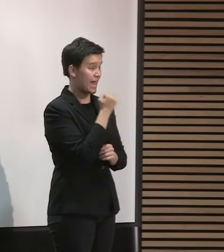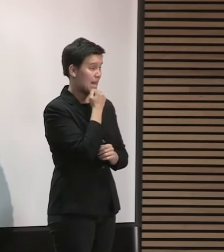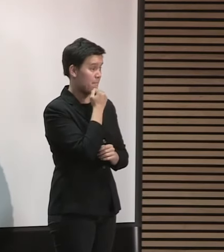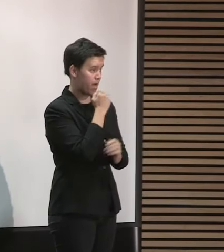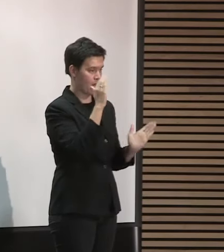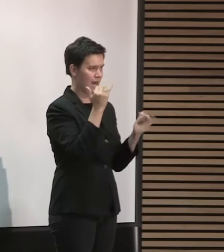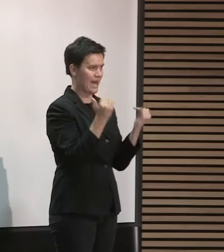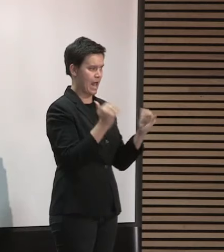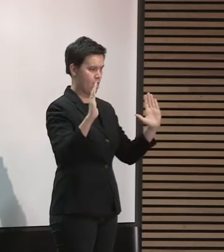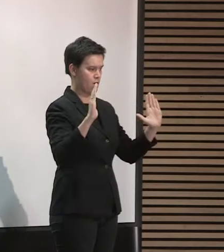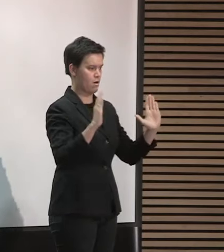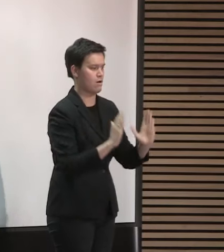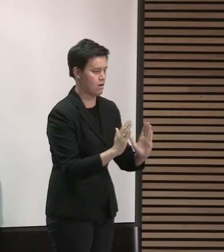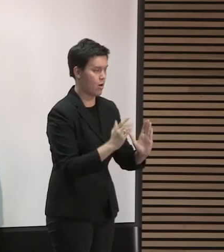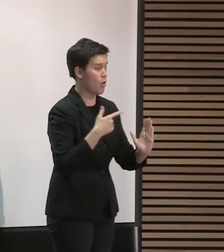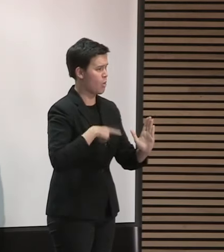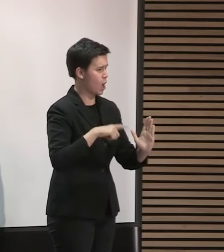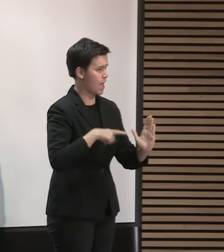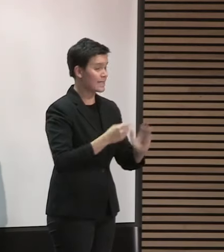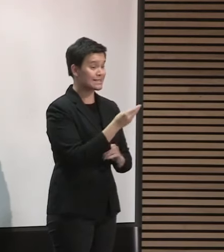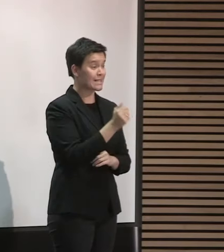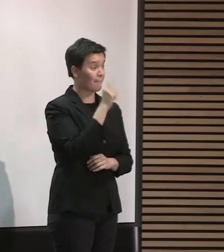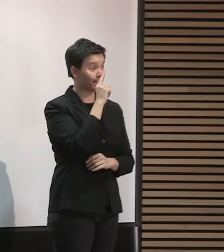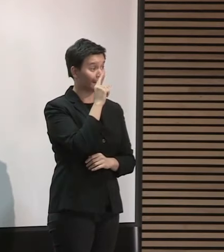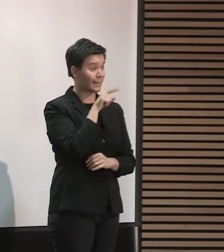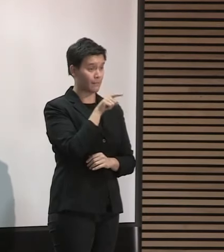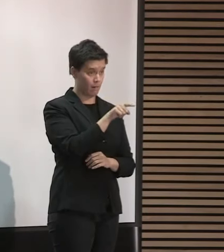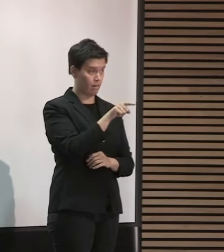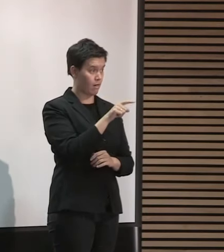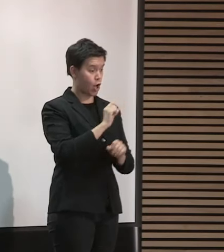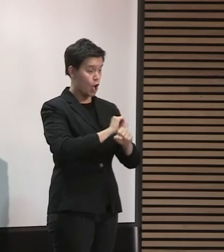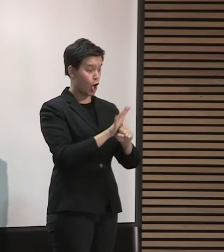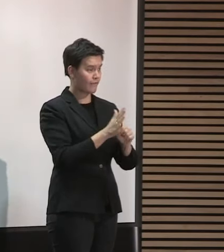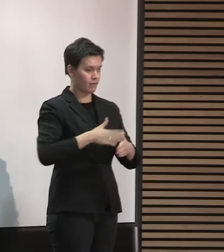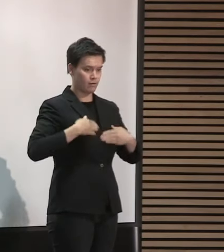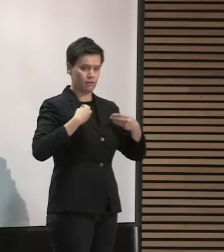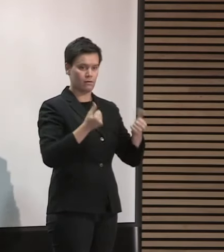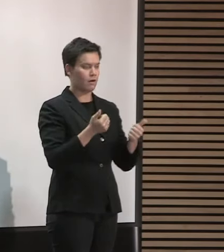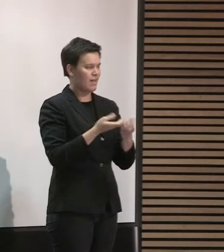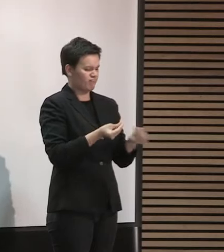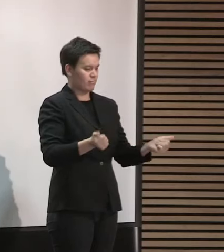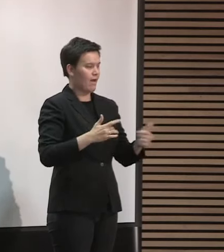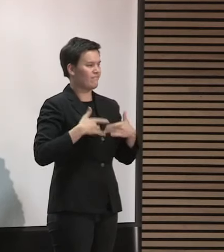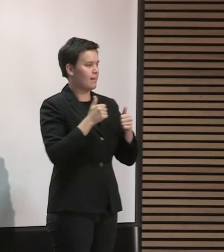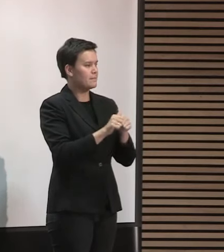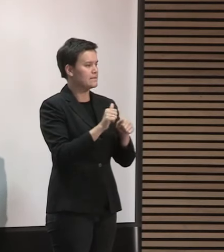For example n Ireland, uptake has been 37% and our neighbours across the ditch in Australia, the uptake has been